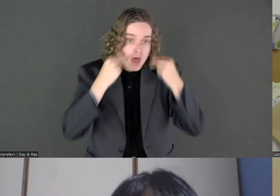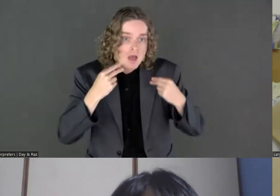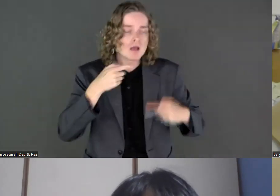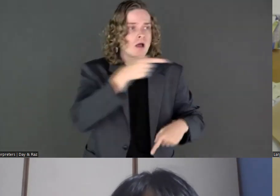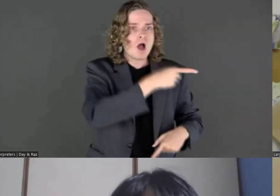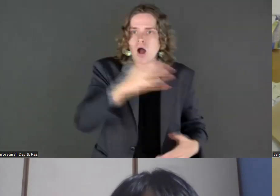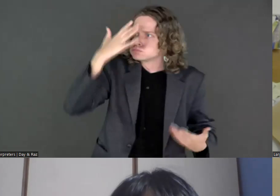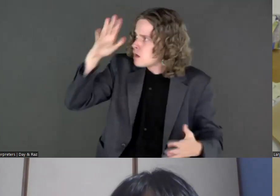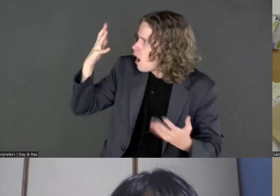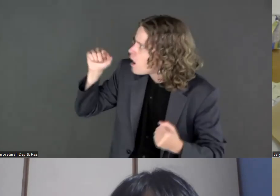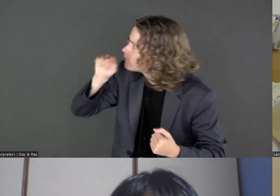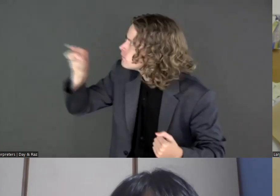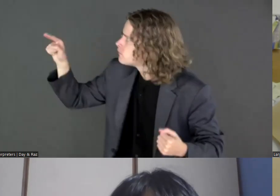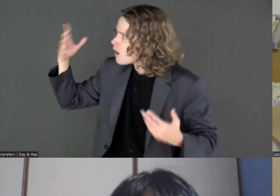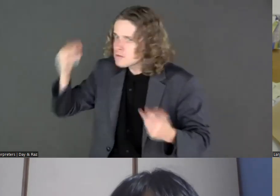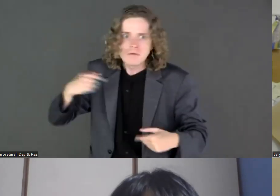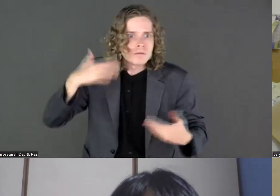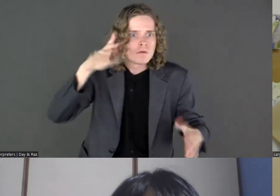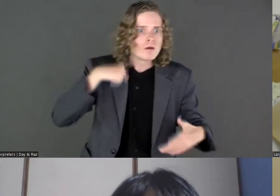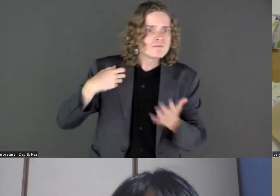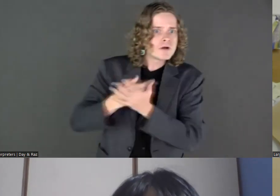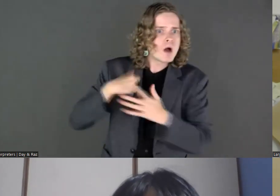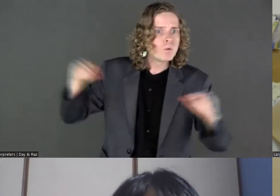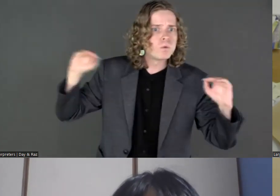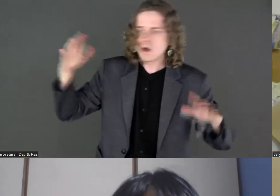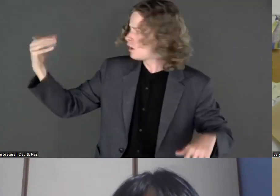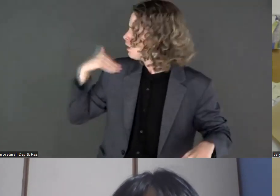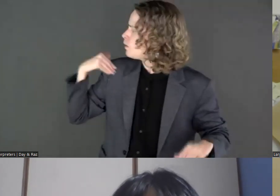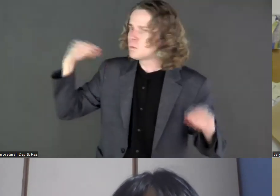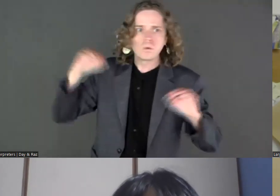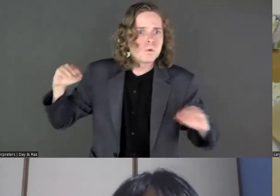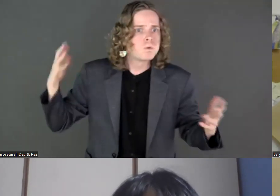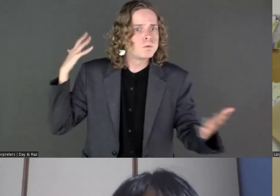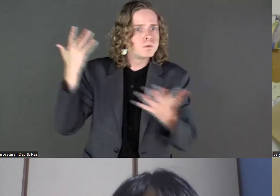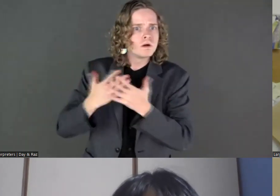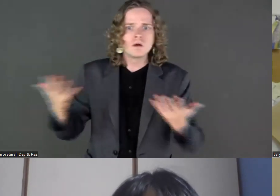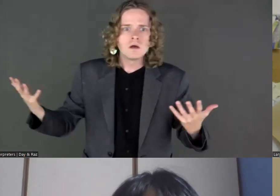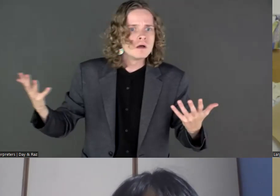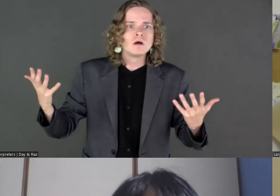which is important for them. And yes, it is about concern. When we talk about the international